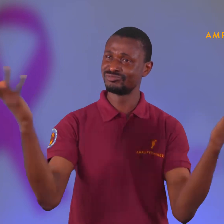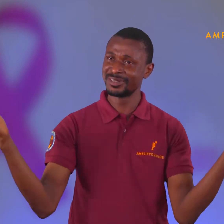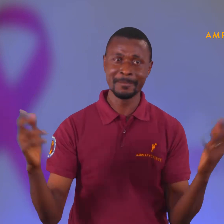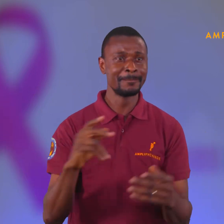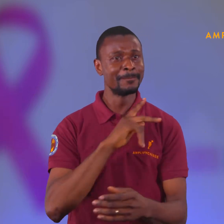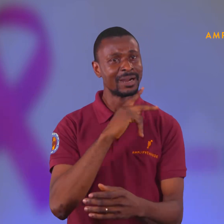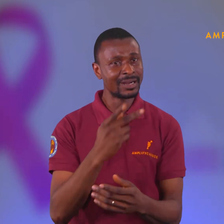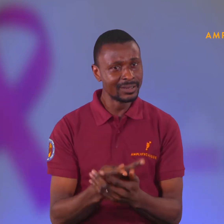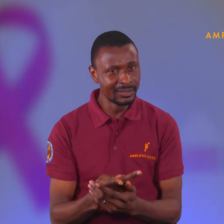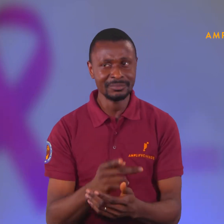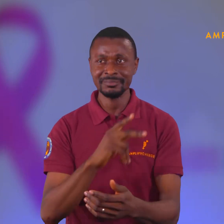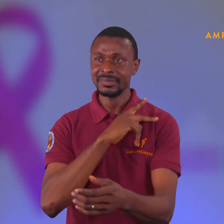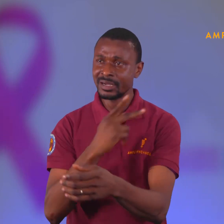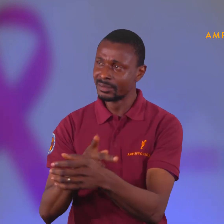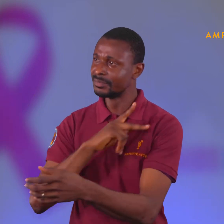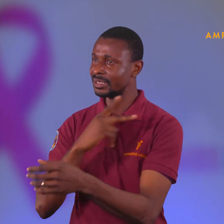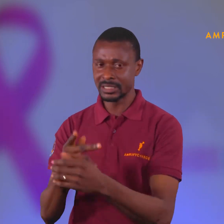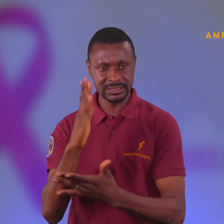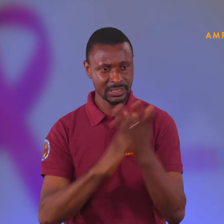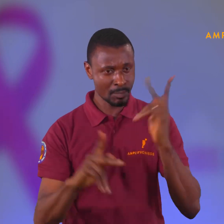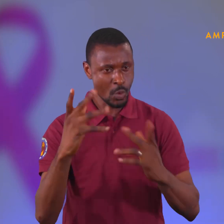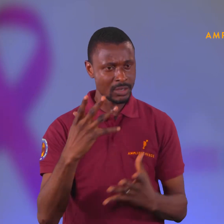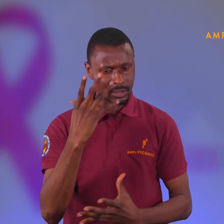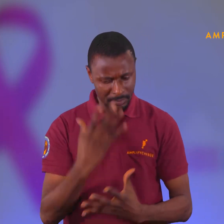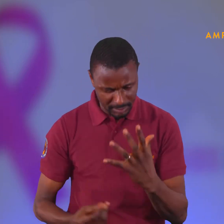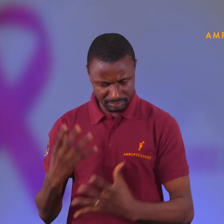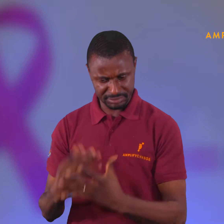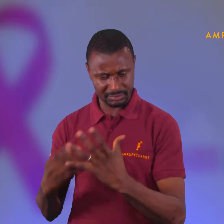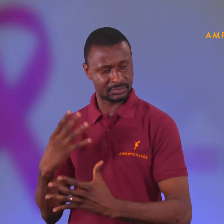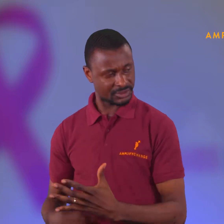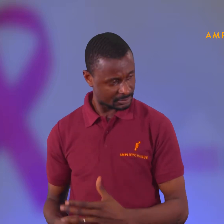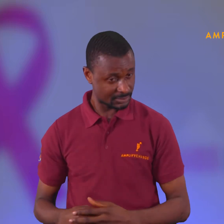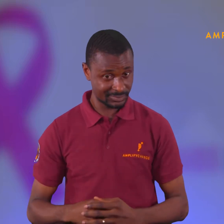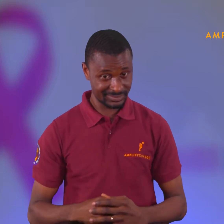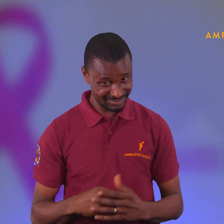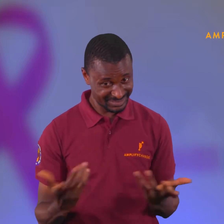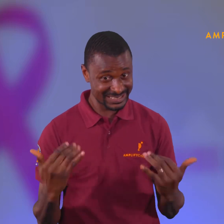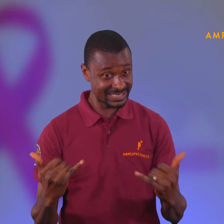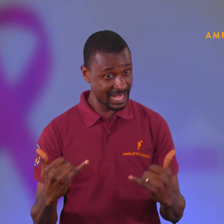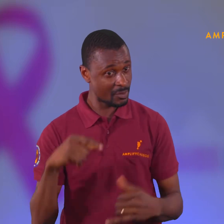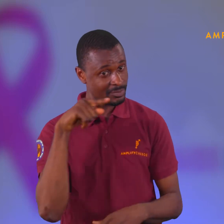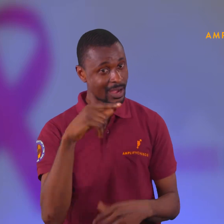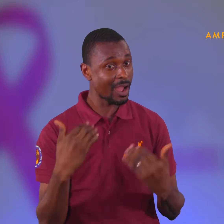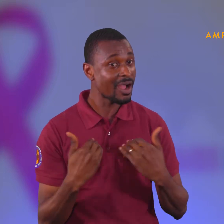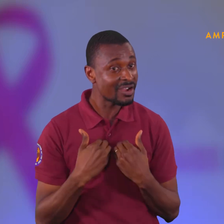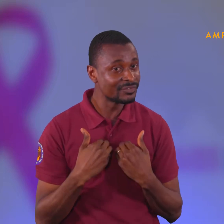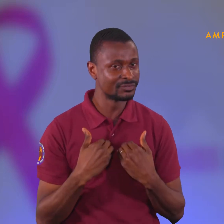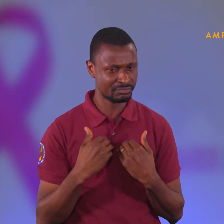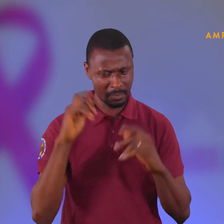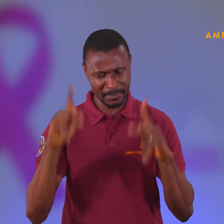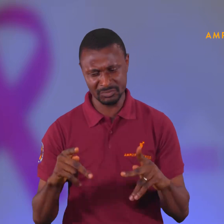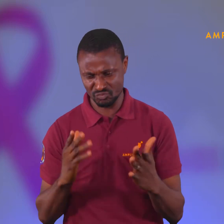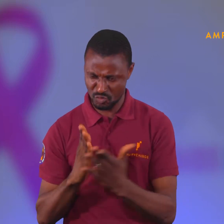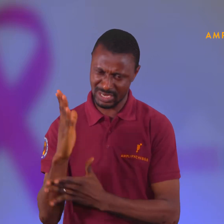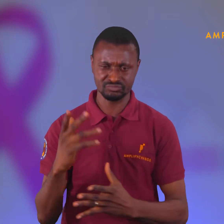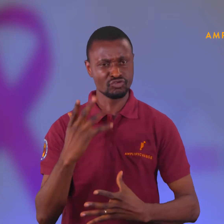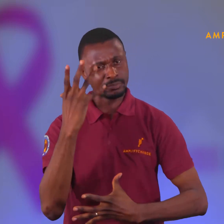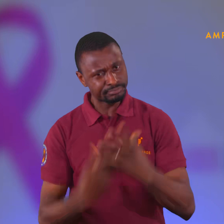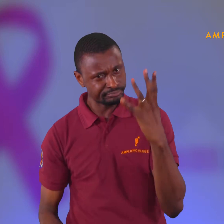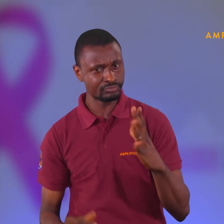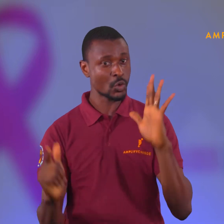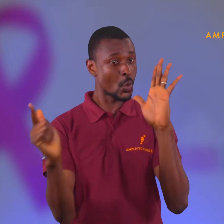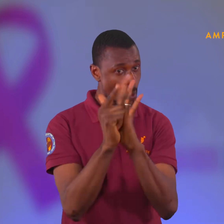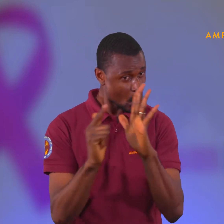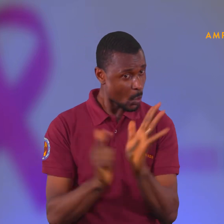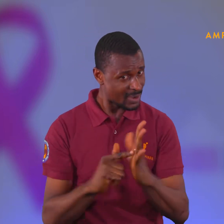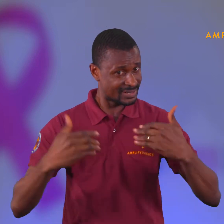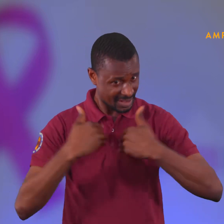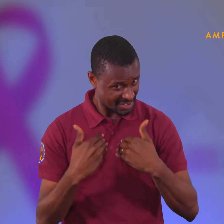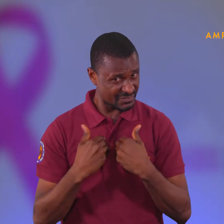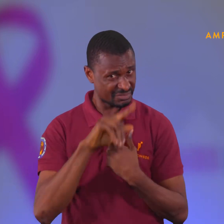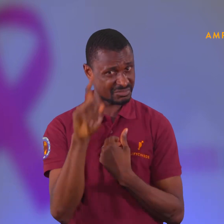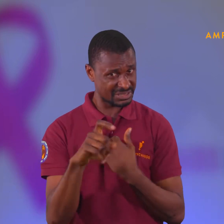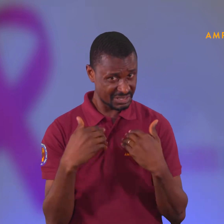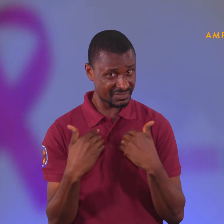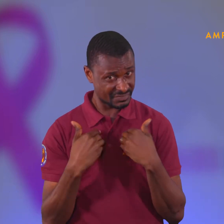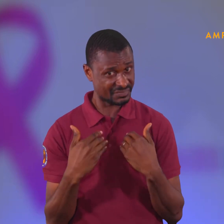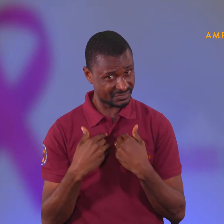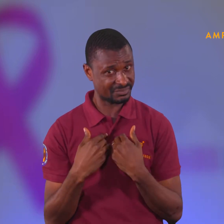There are lots of unplanned pregnancies occurring. Is there legal reason why abortion should be banned?